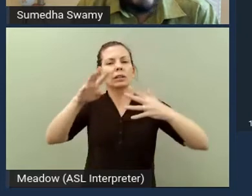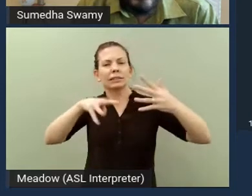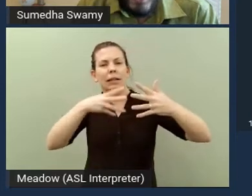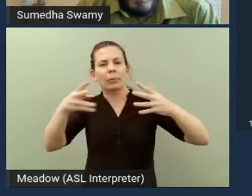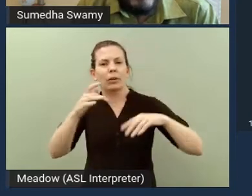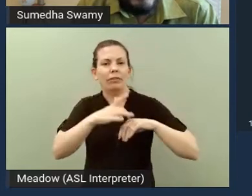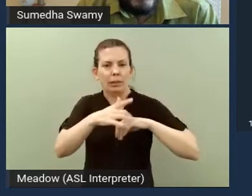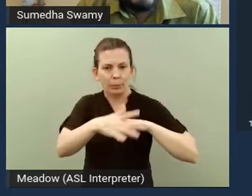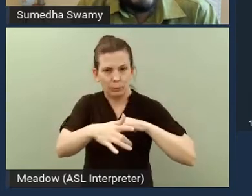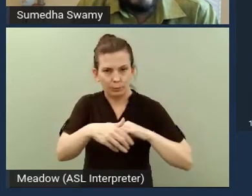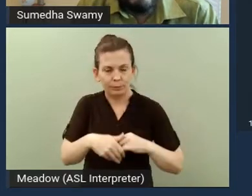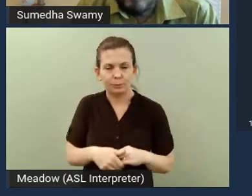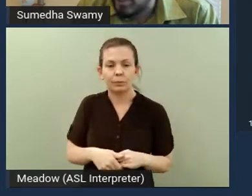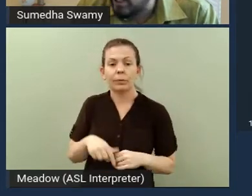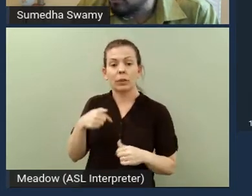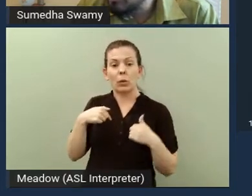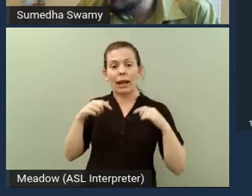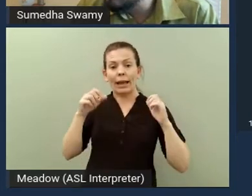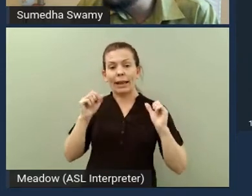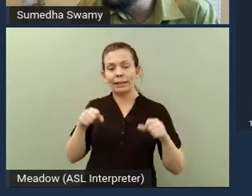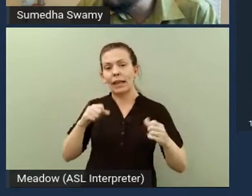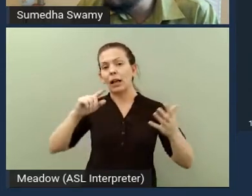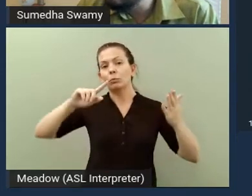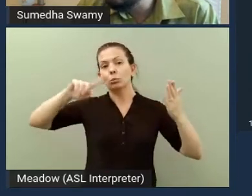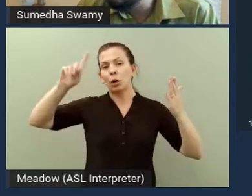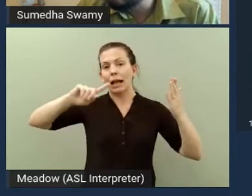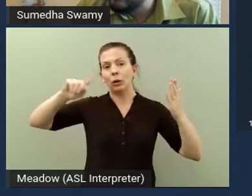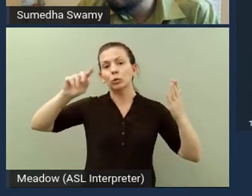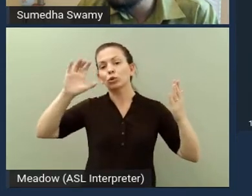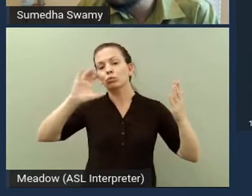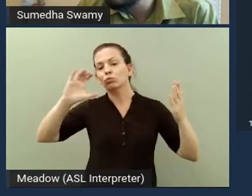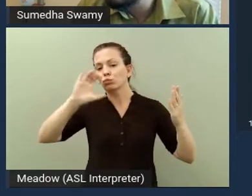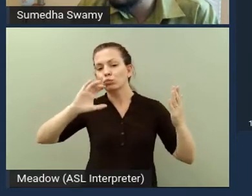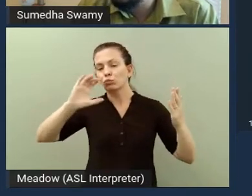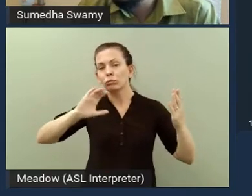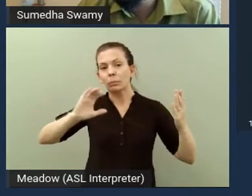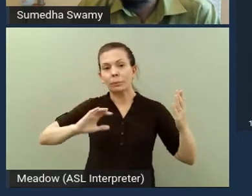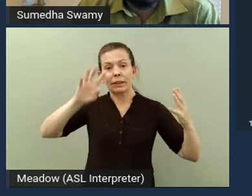So, I can actually browse the tables